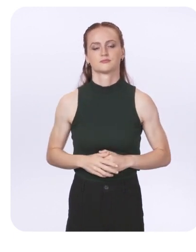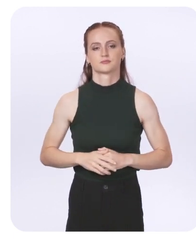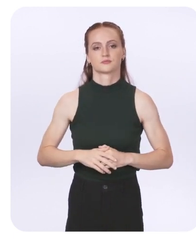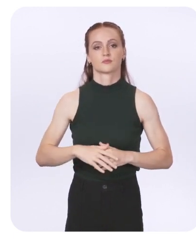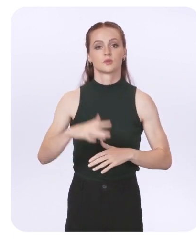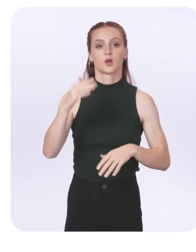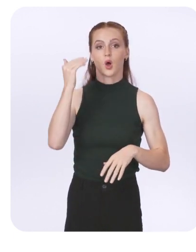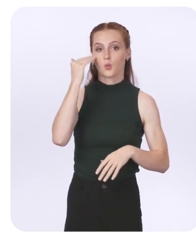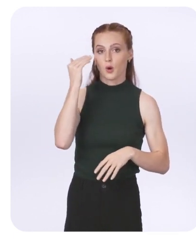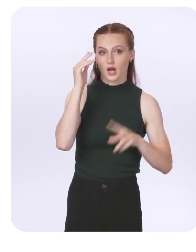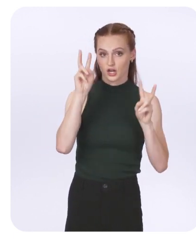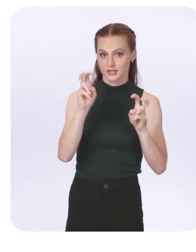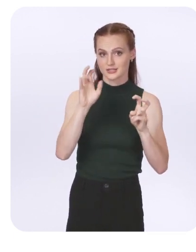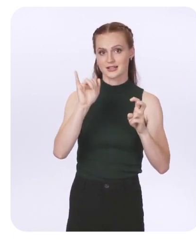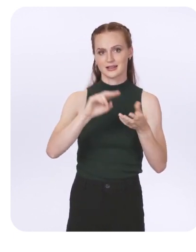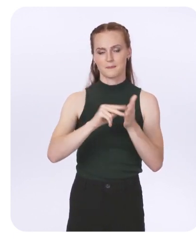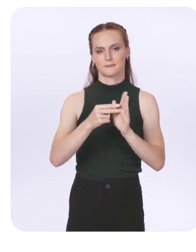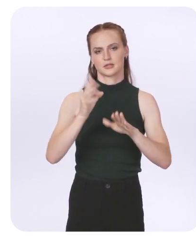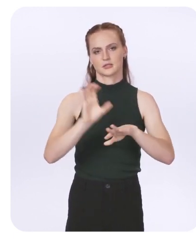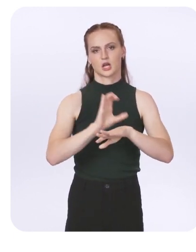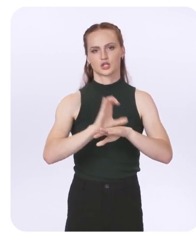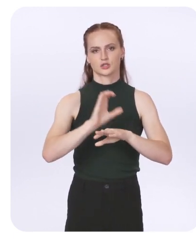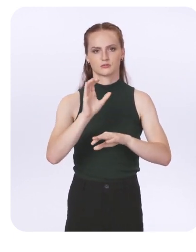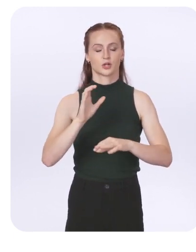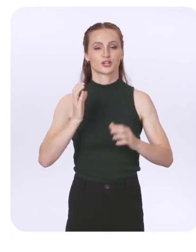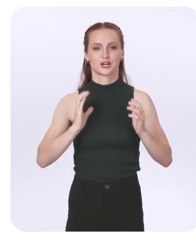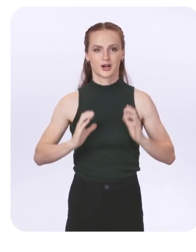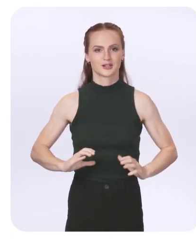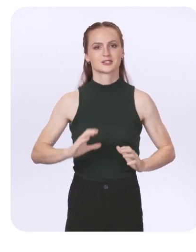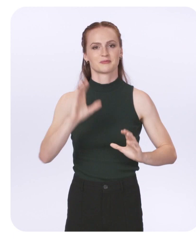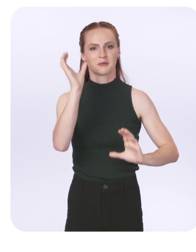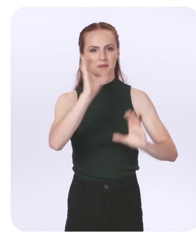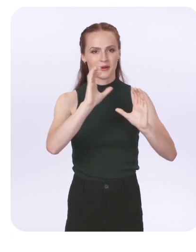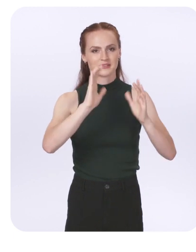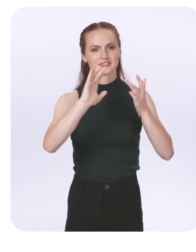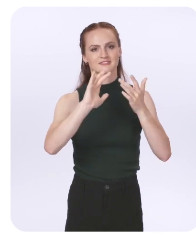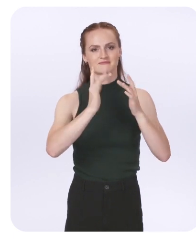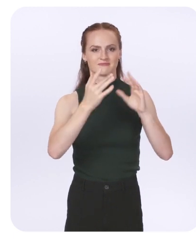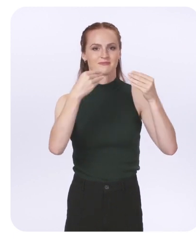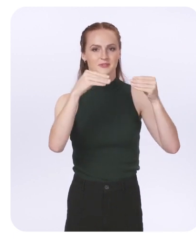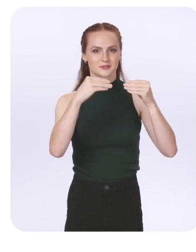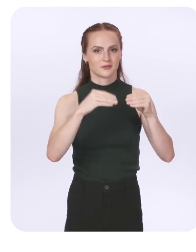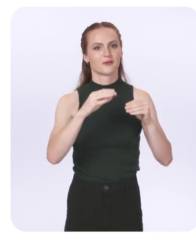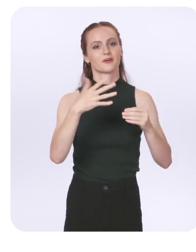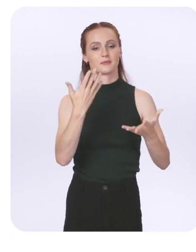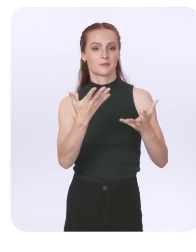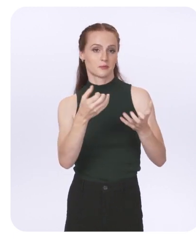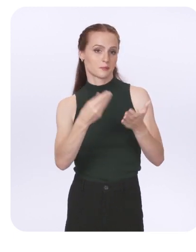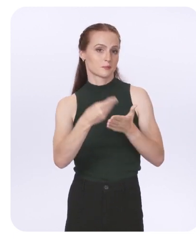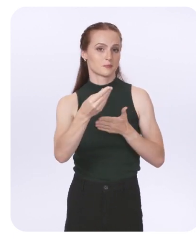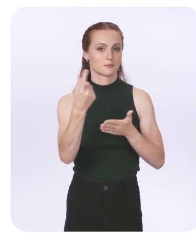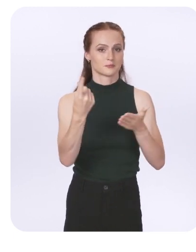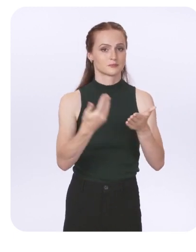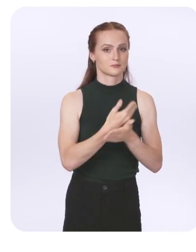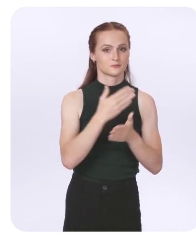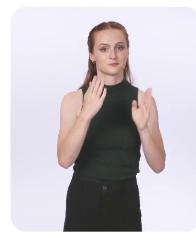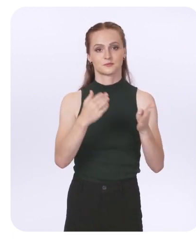In every step below, the customer naturally has a chance to drop out of the funnel, which decreases the chances for conversion.